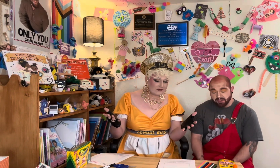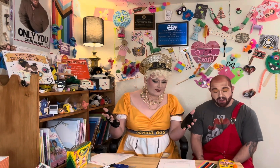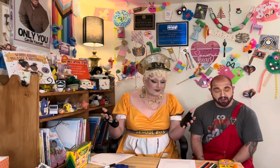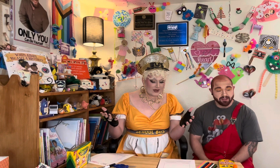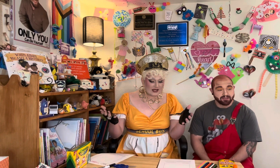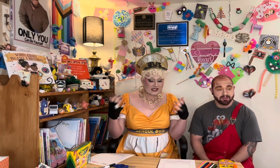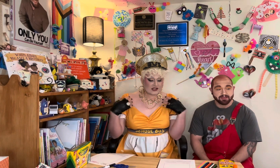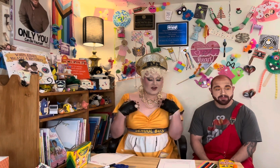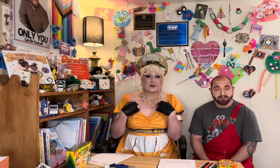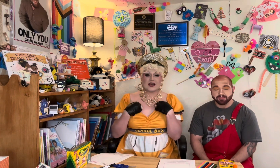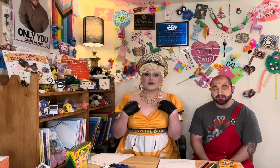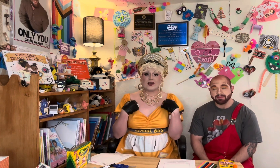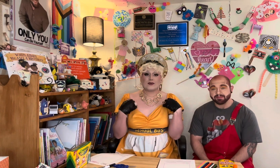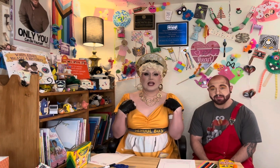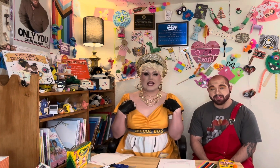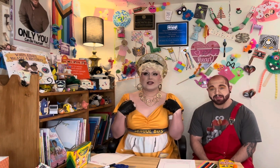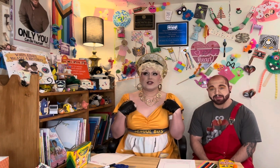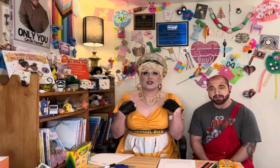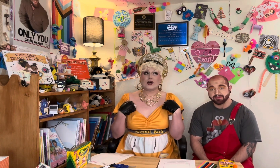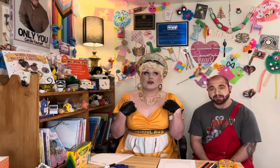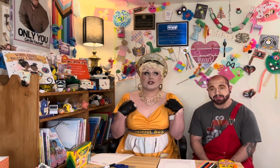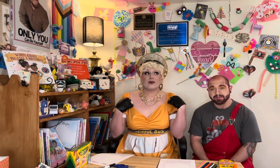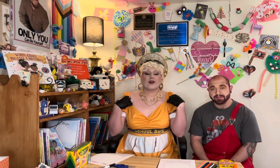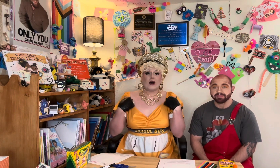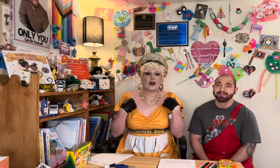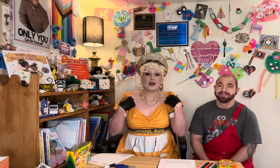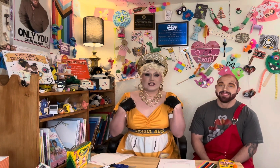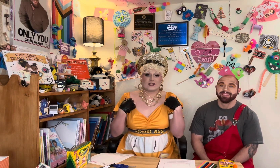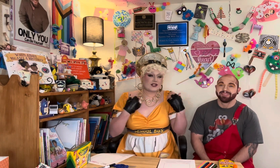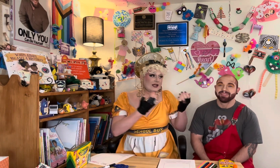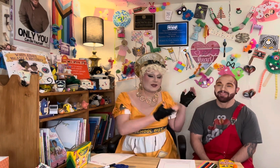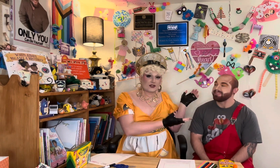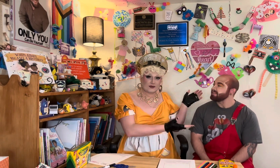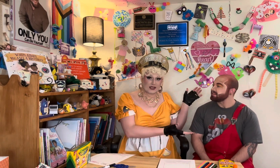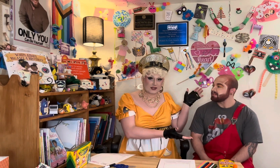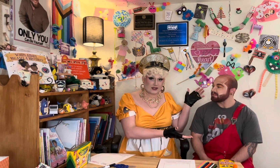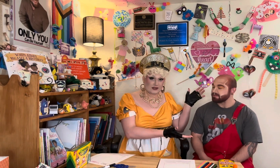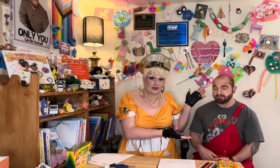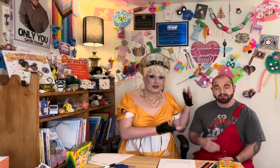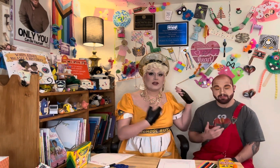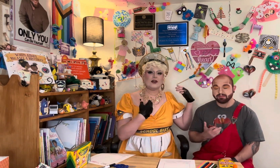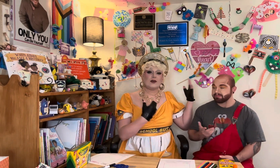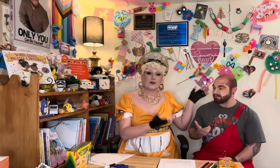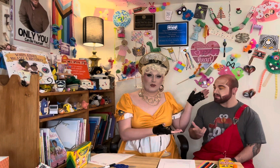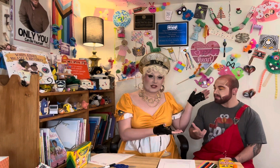to color. CALI: That sounds fun, because we would like to show some of our artist... just like Mr. Buster wears